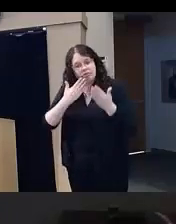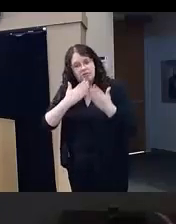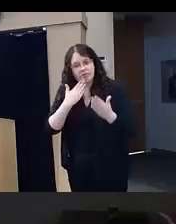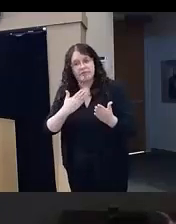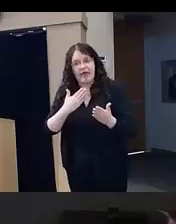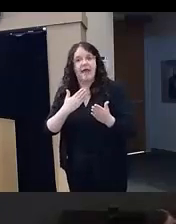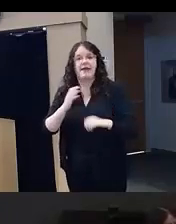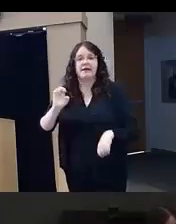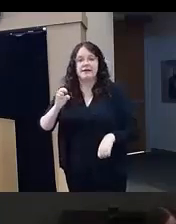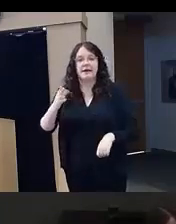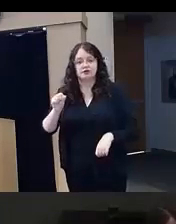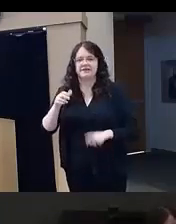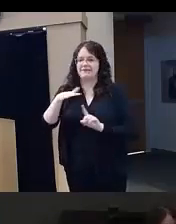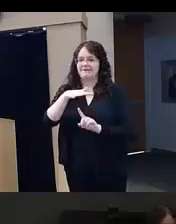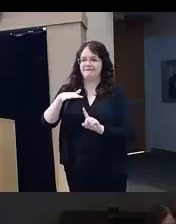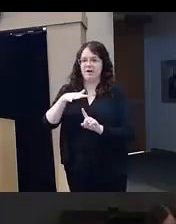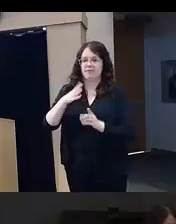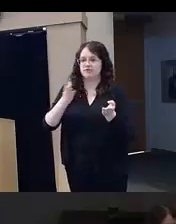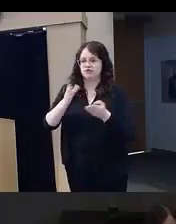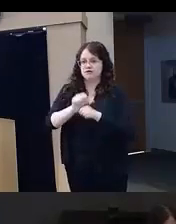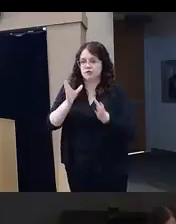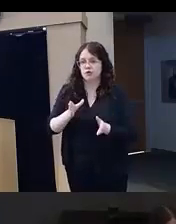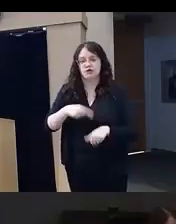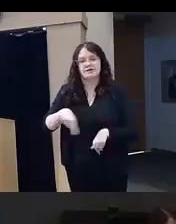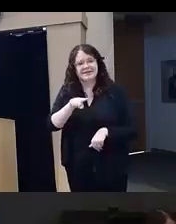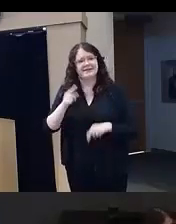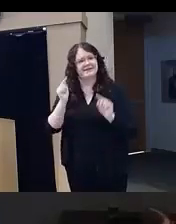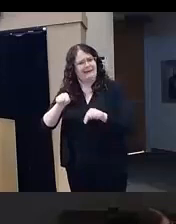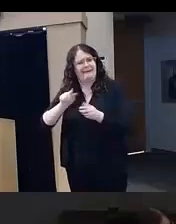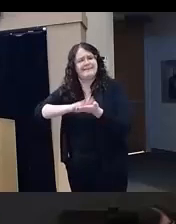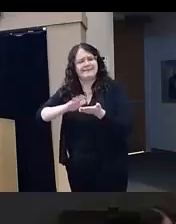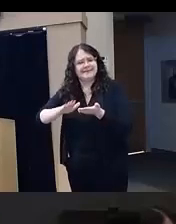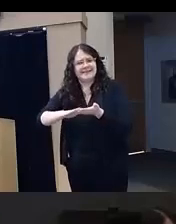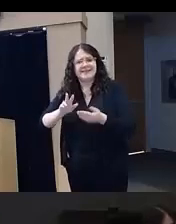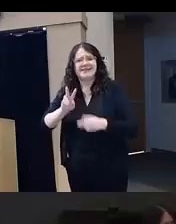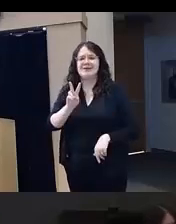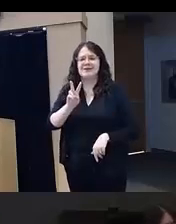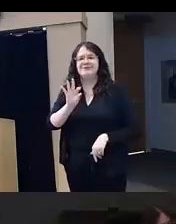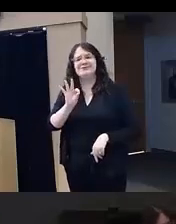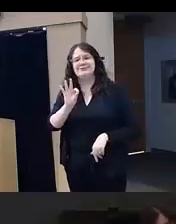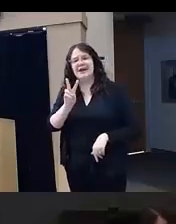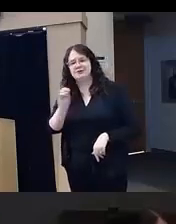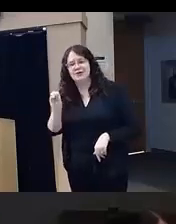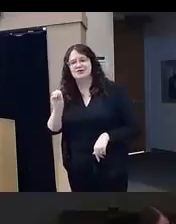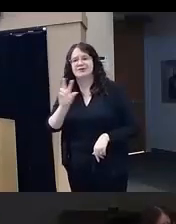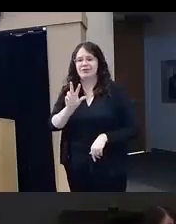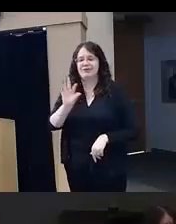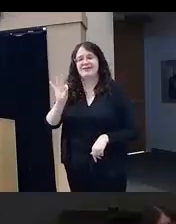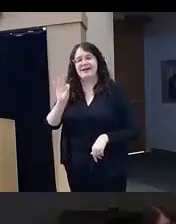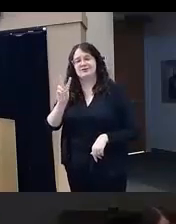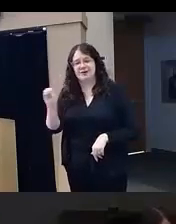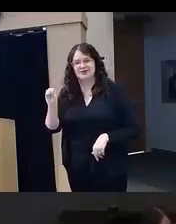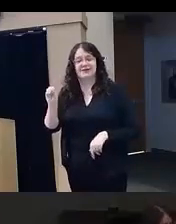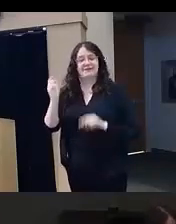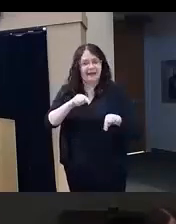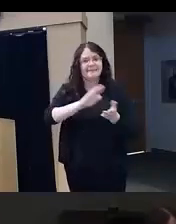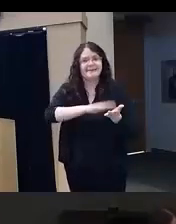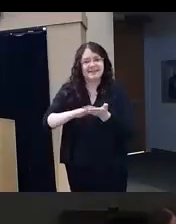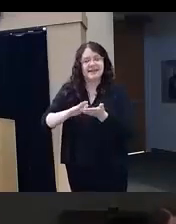workers who came in and and got our 290 200 ready otherwise our patients would be still stuck in